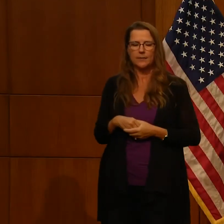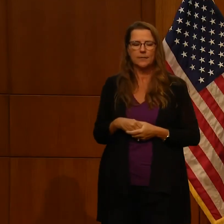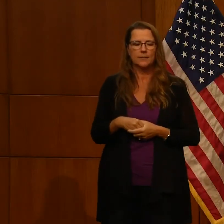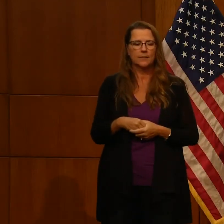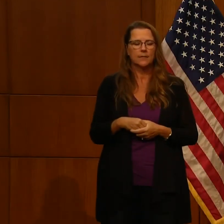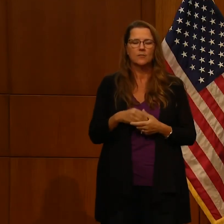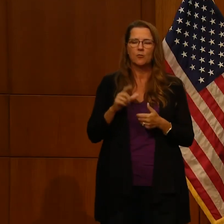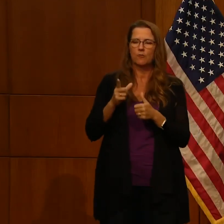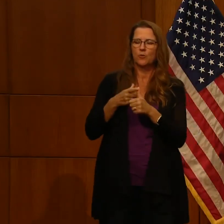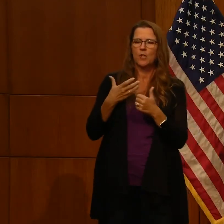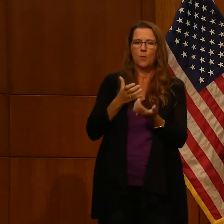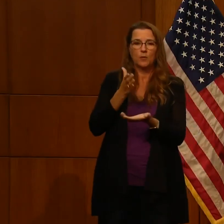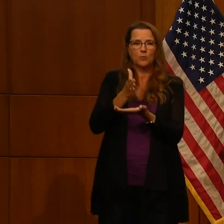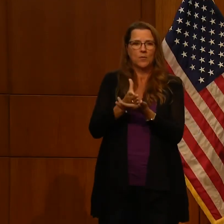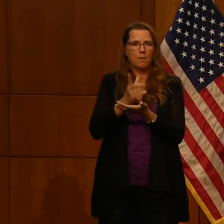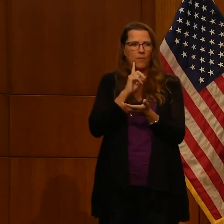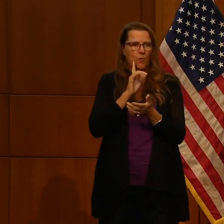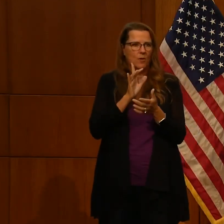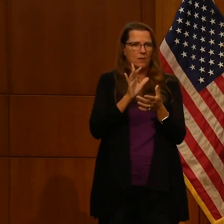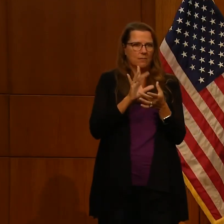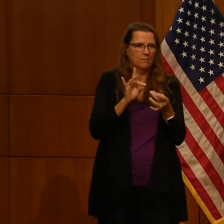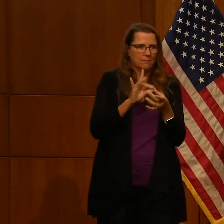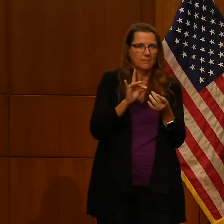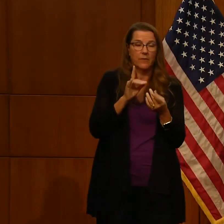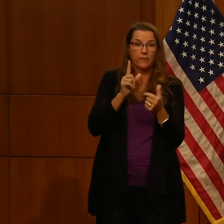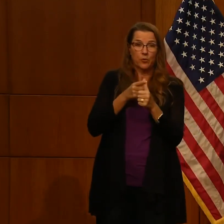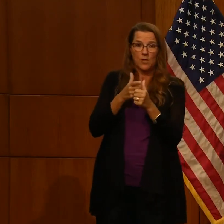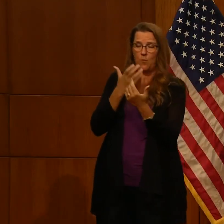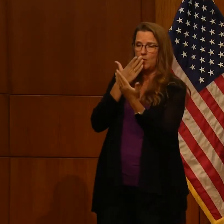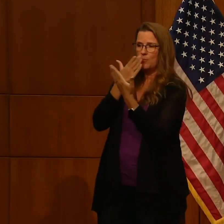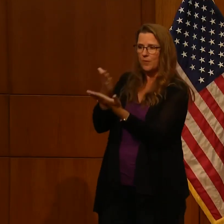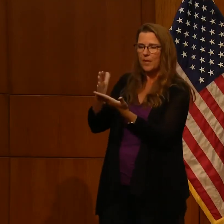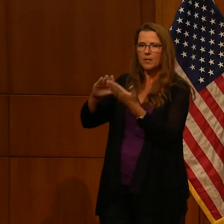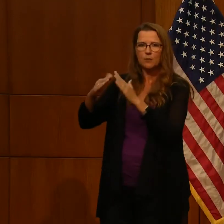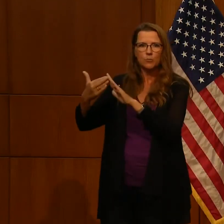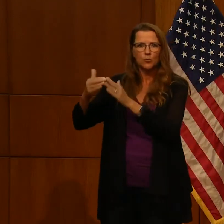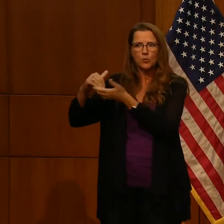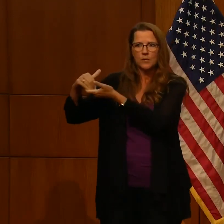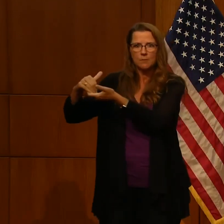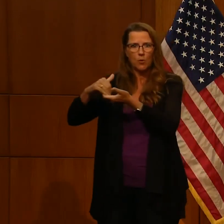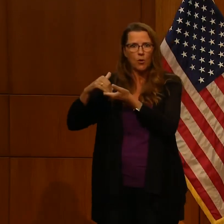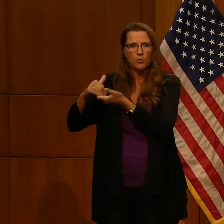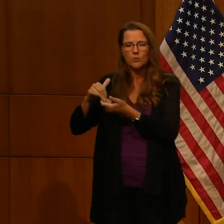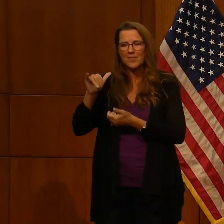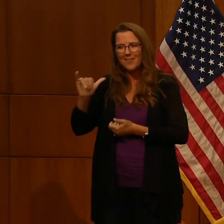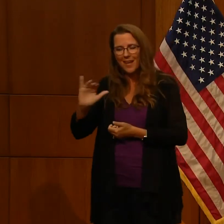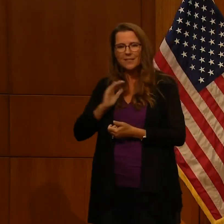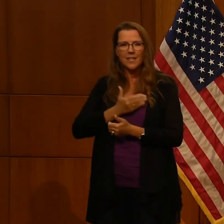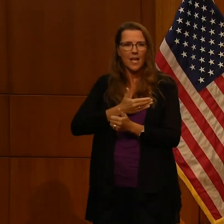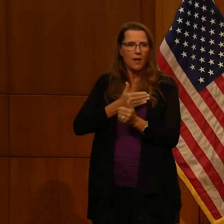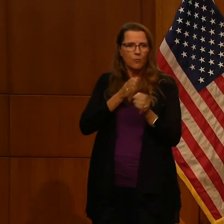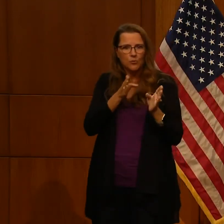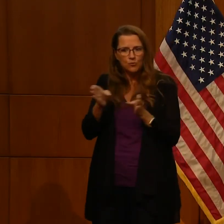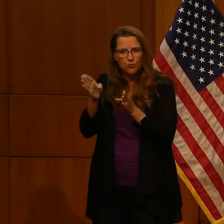THAT'S HOW WE'VE NAVIGATED THIS GLOBAL PANDEMIC, SO I JUST WANT TO STOP FOR A SECOND AND THANK OUR COMMUNITY PARTNERS. THAT'S